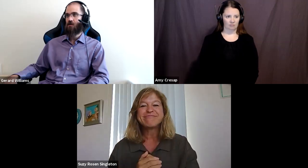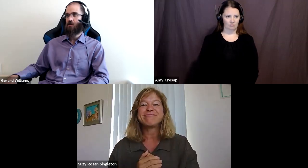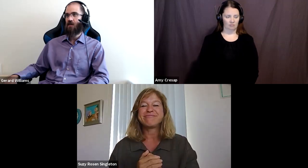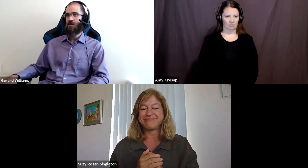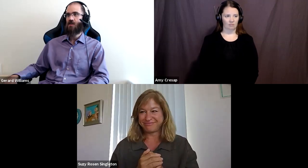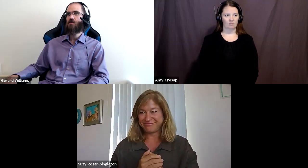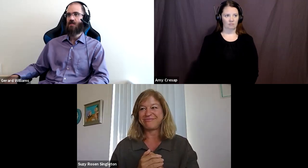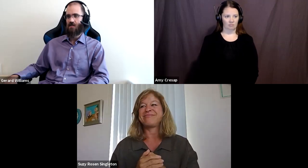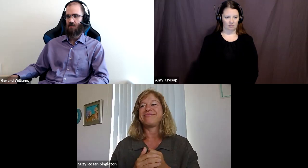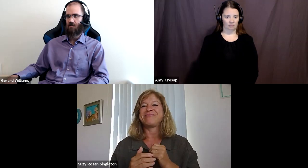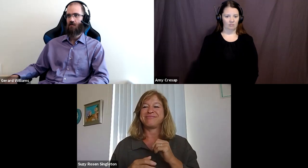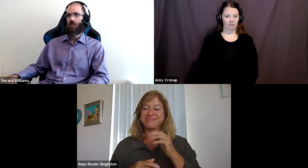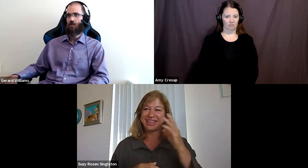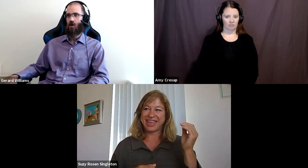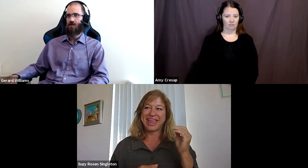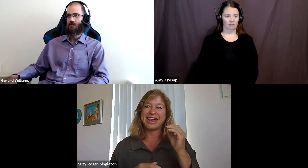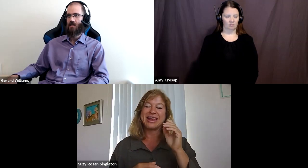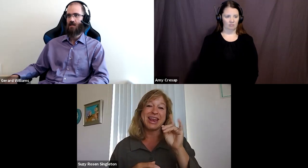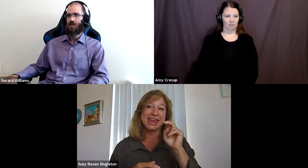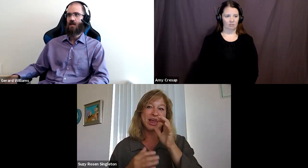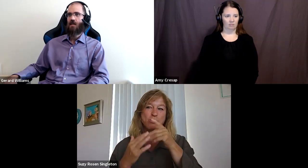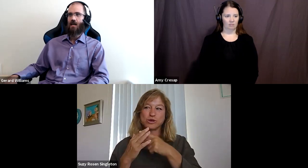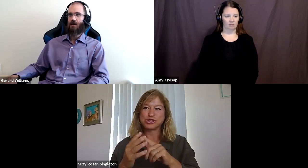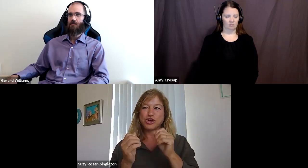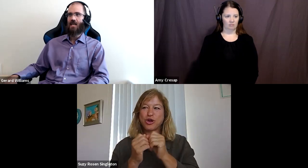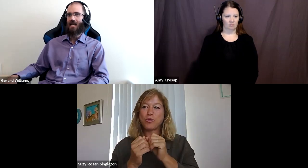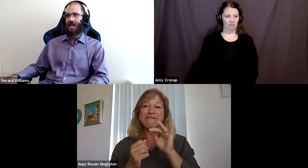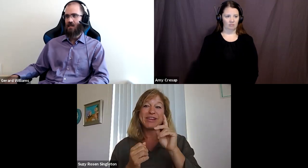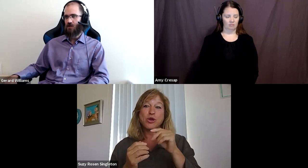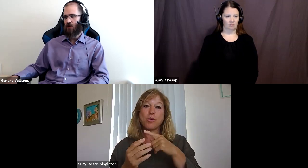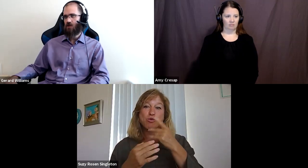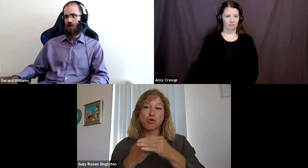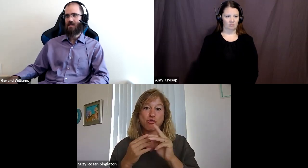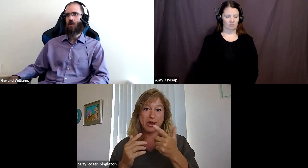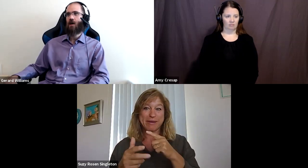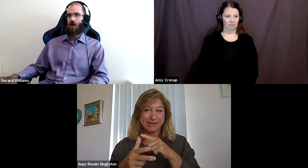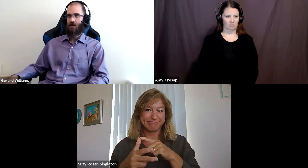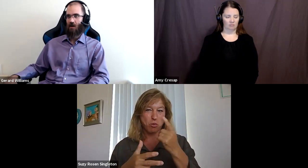some of the substantive parts of this. Diane is going to start us out by talking